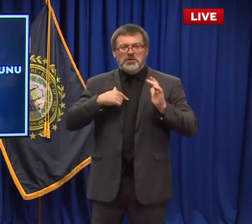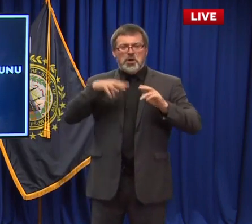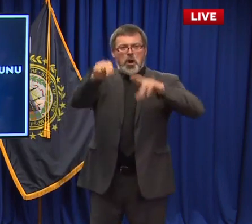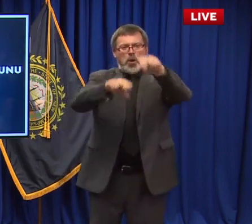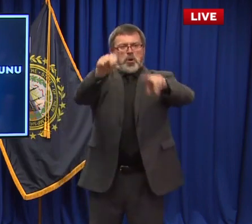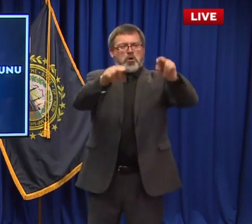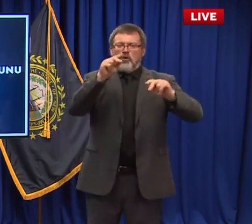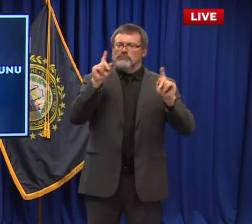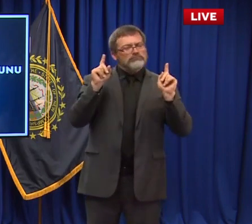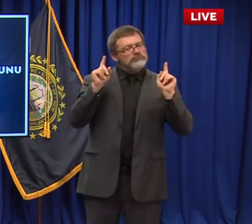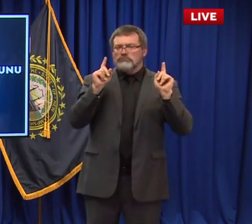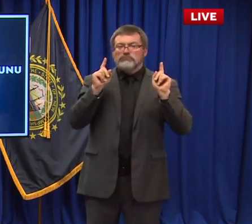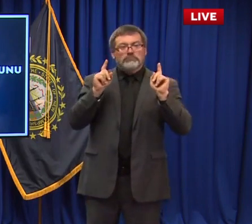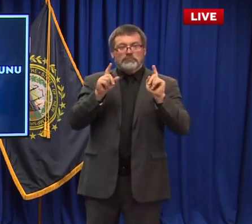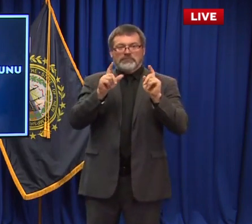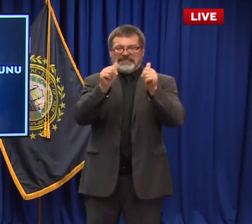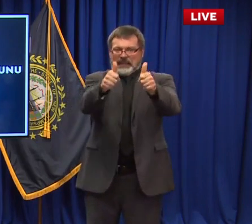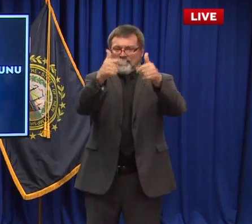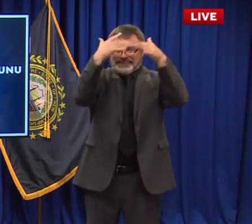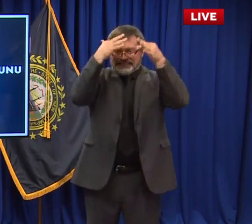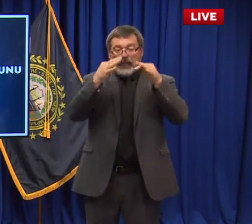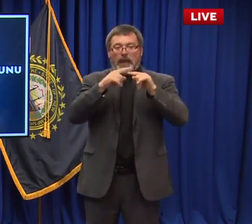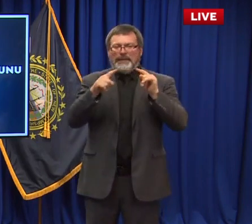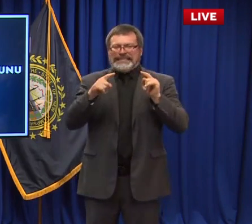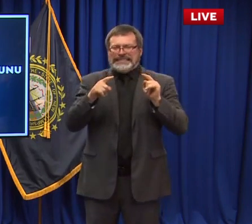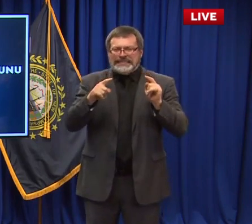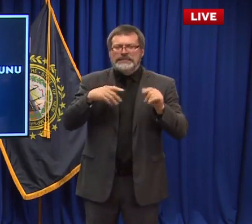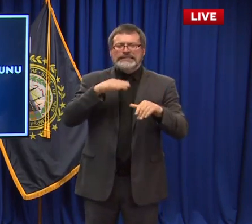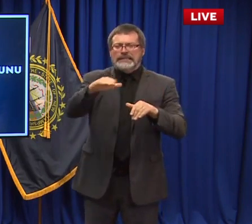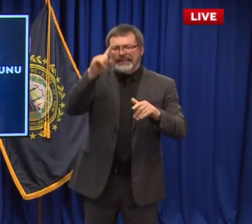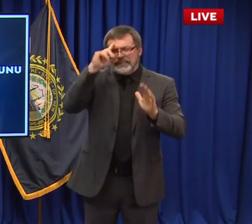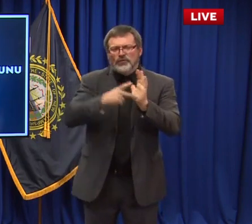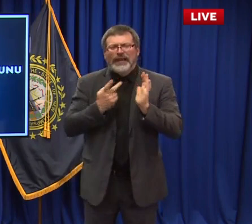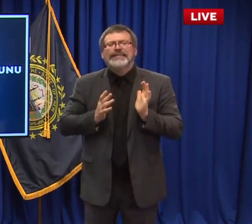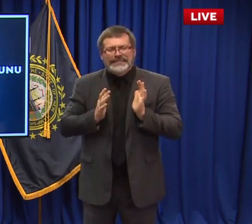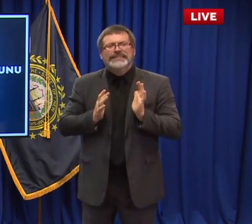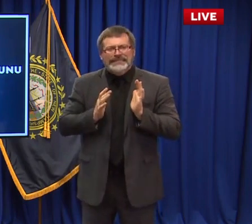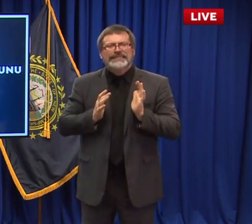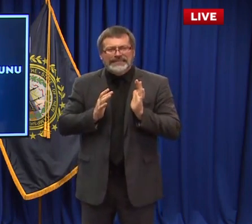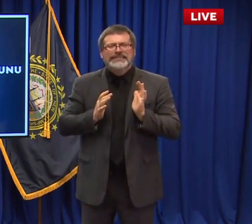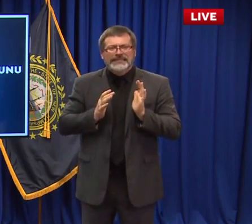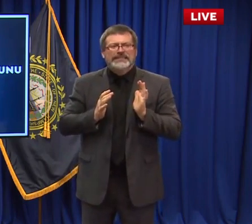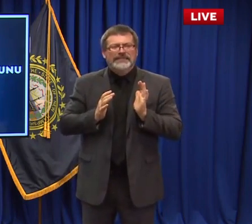TAKE, FRANKLY. IT IS NOT THE LAW, BUT IT IS A VERY SMART MOVE.